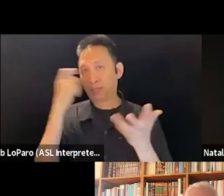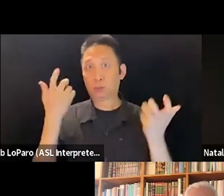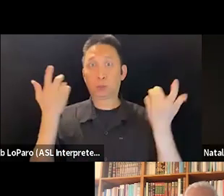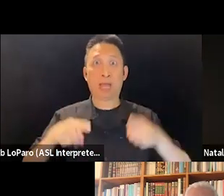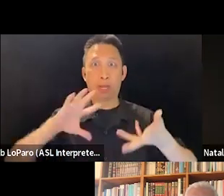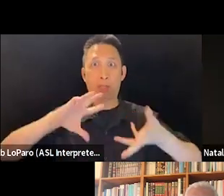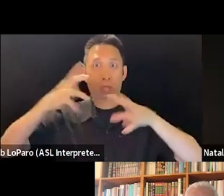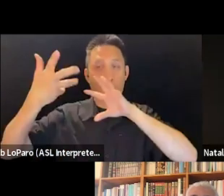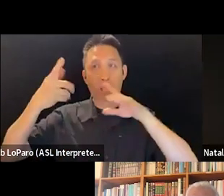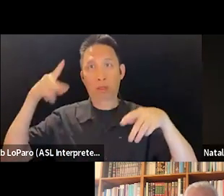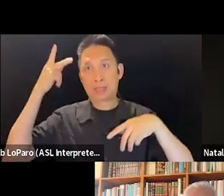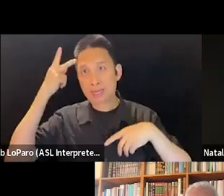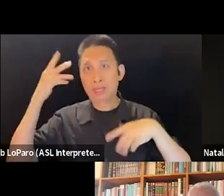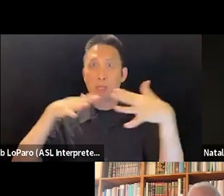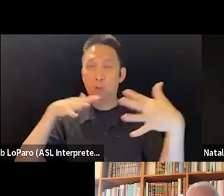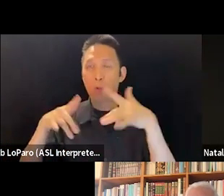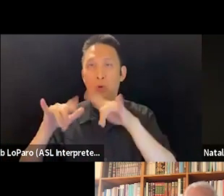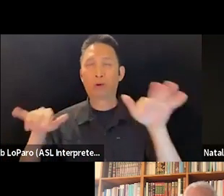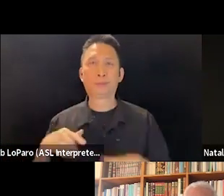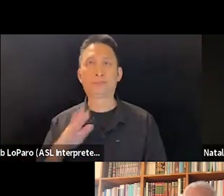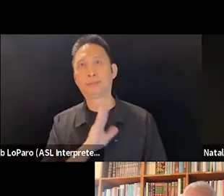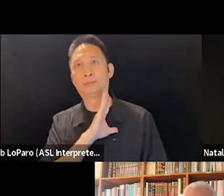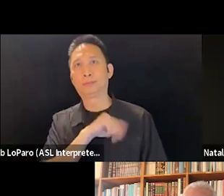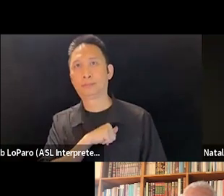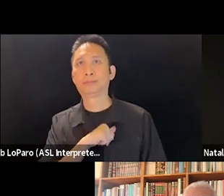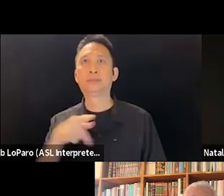and the loss of things in Palestine and many others.